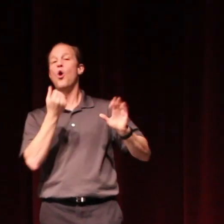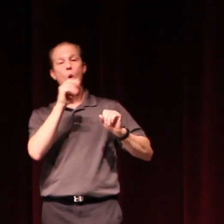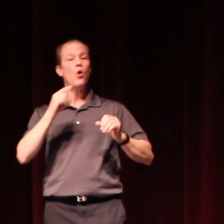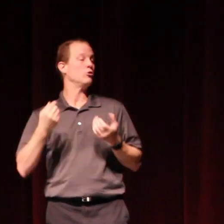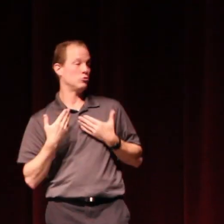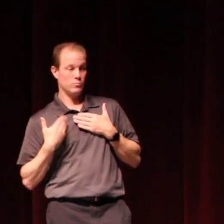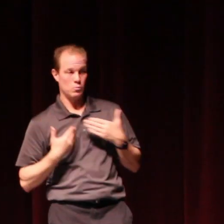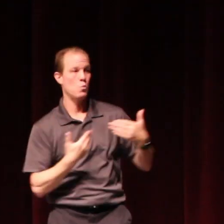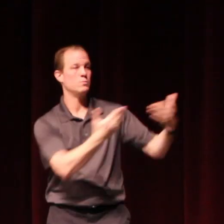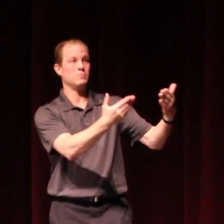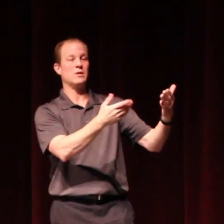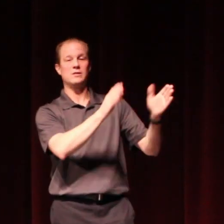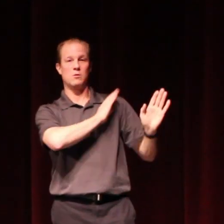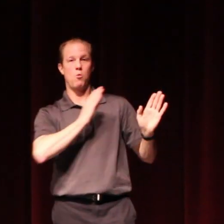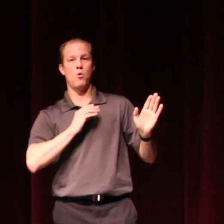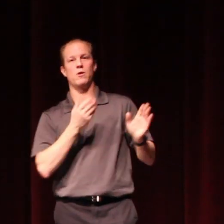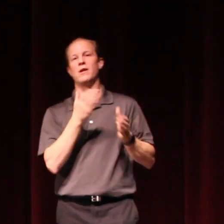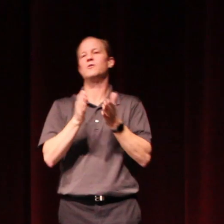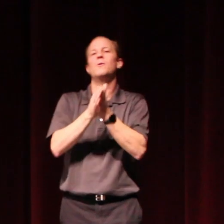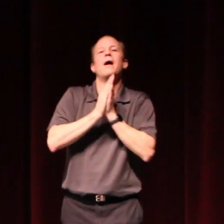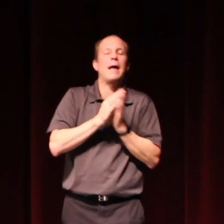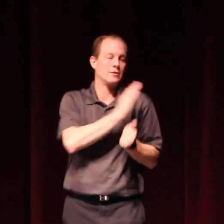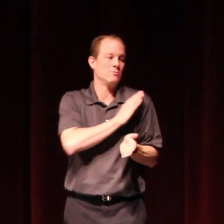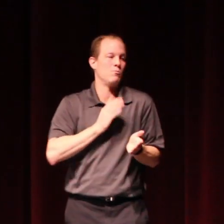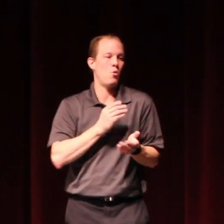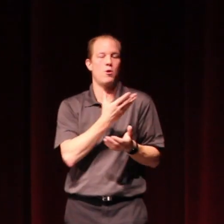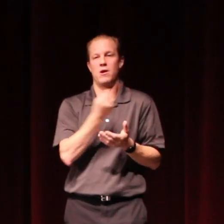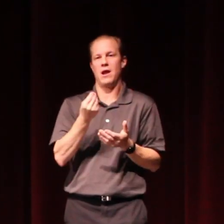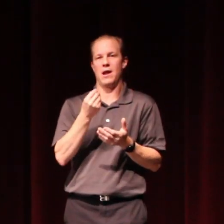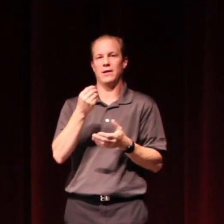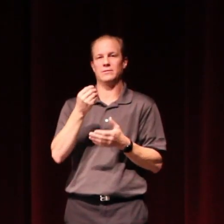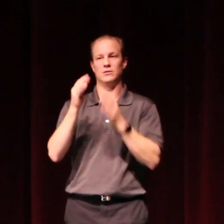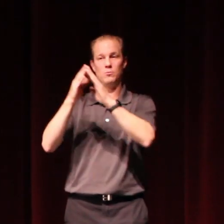of the board and the community if they have an issue *with you staying engaged*, if it's in a